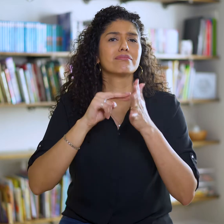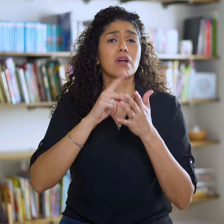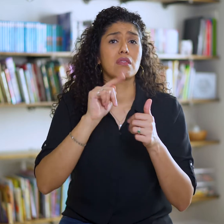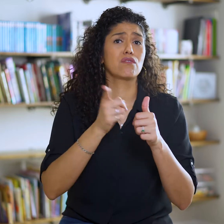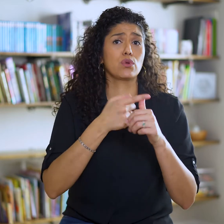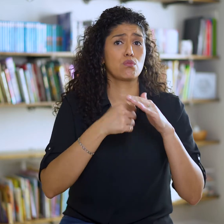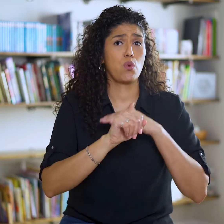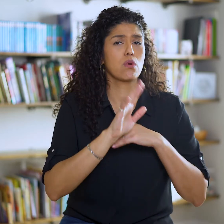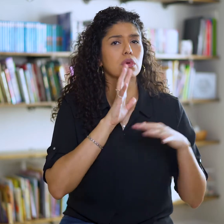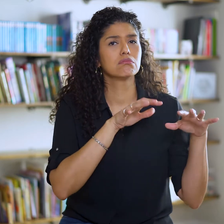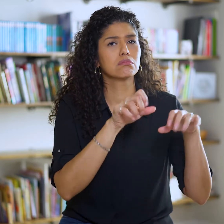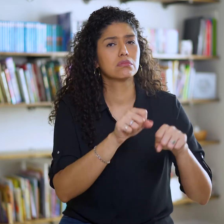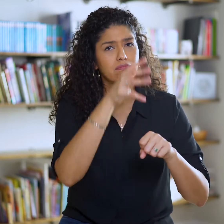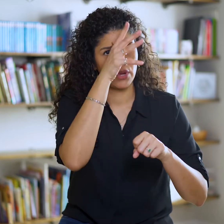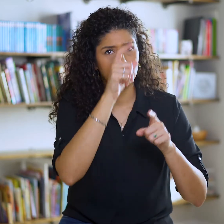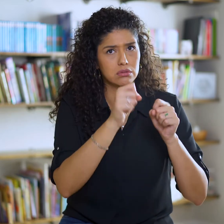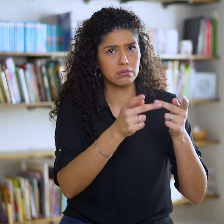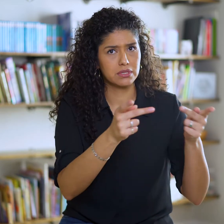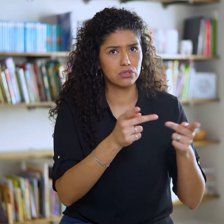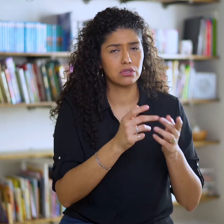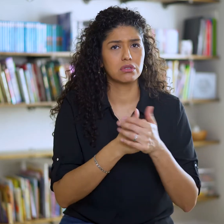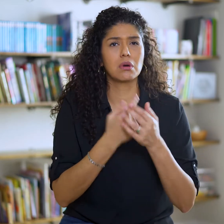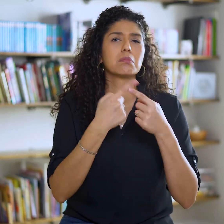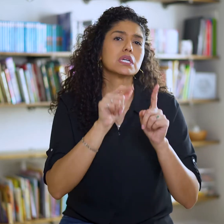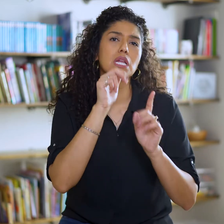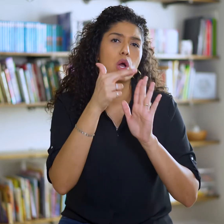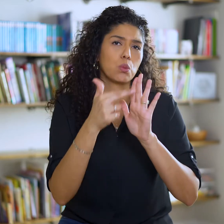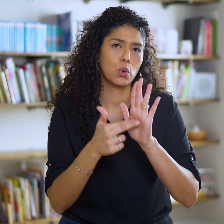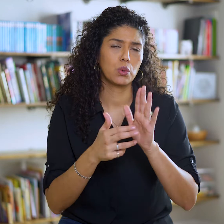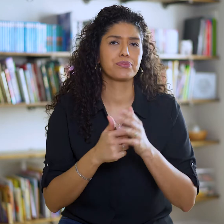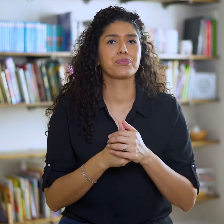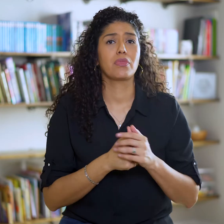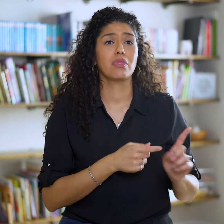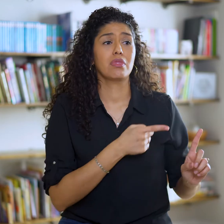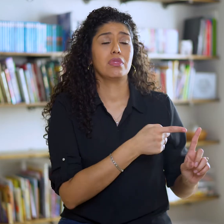where the firstborn takes over the father’s position eventually, but it’s not a rule.